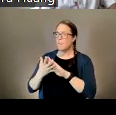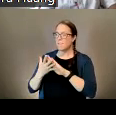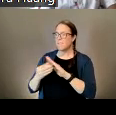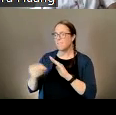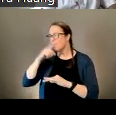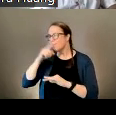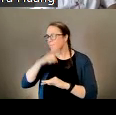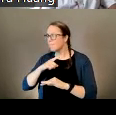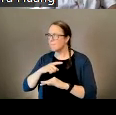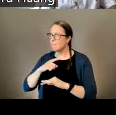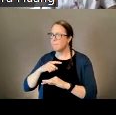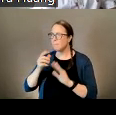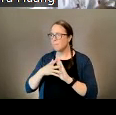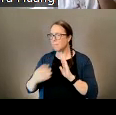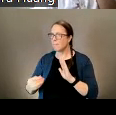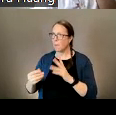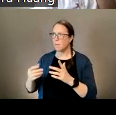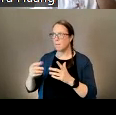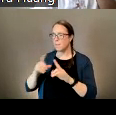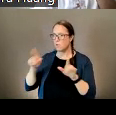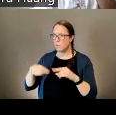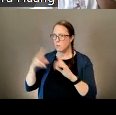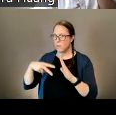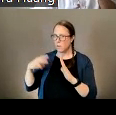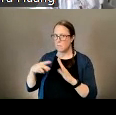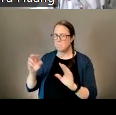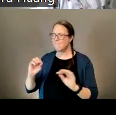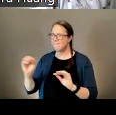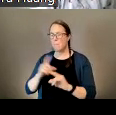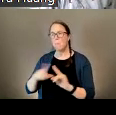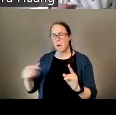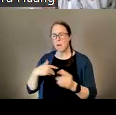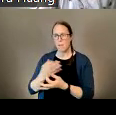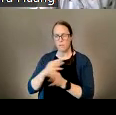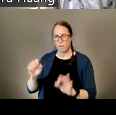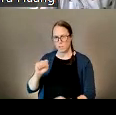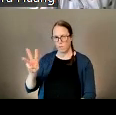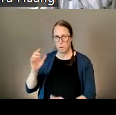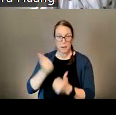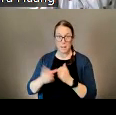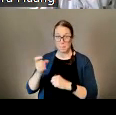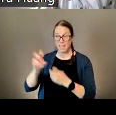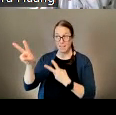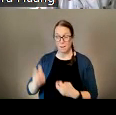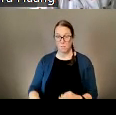but there is a free screen reading software that anyone can download and install.